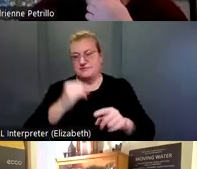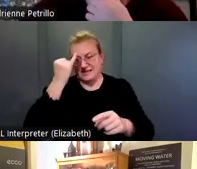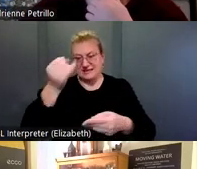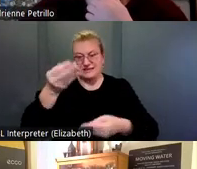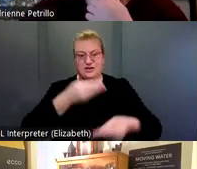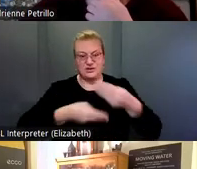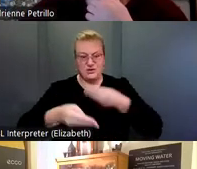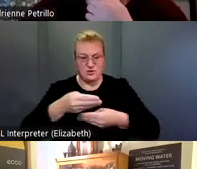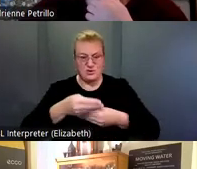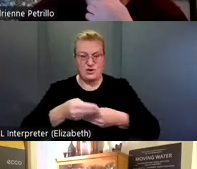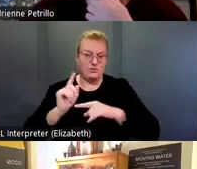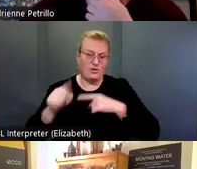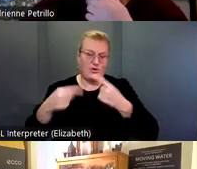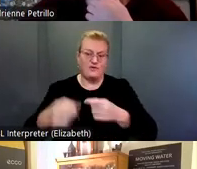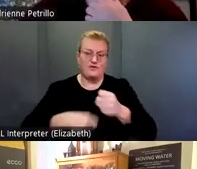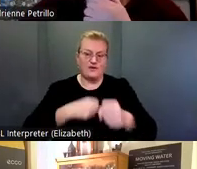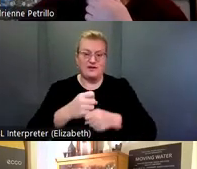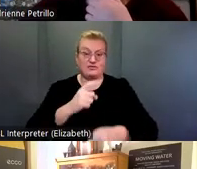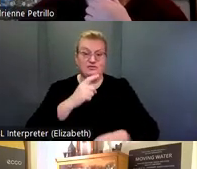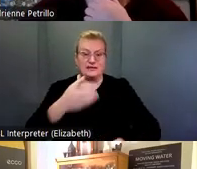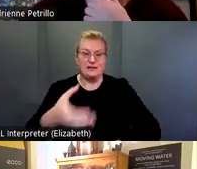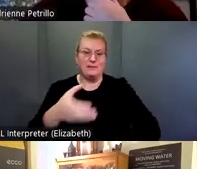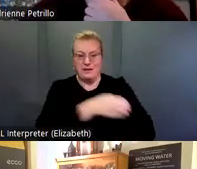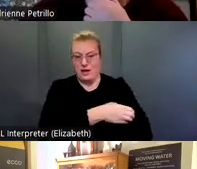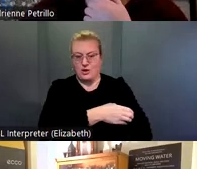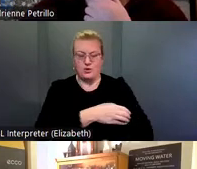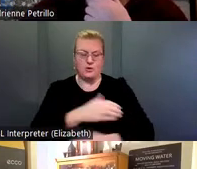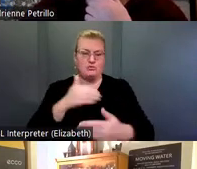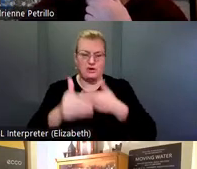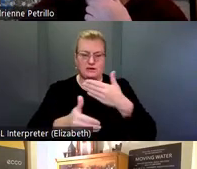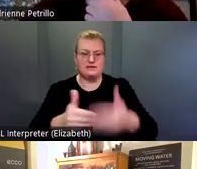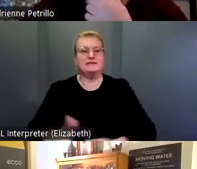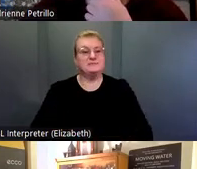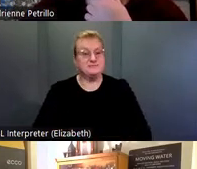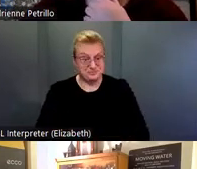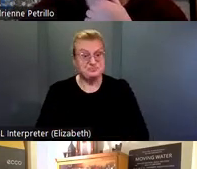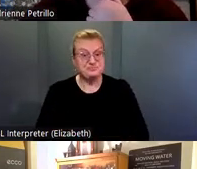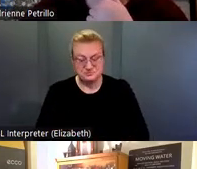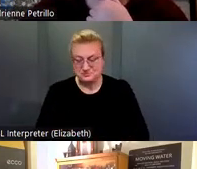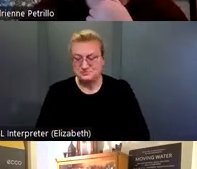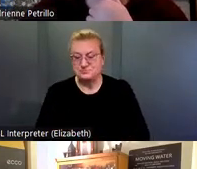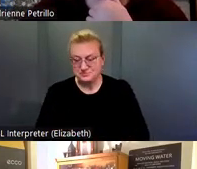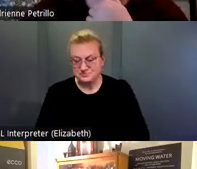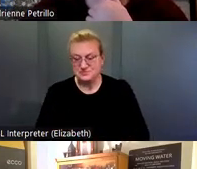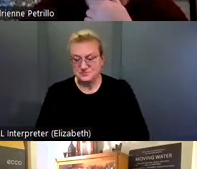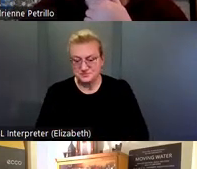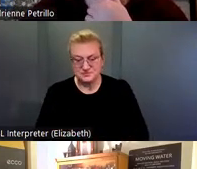and it's been a very empowering process. Great, thank you. And, Rob, do you want to go next?